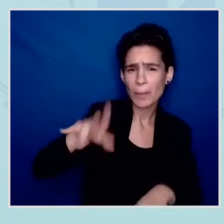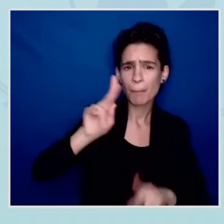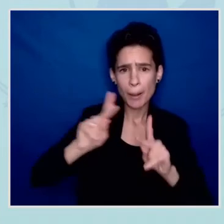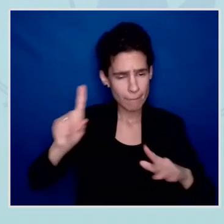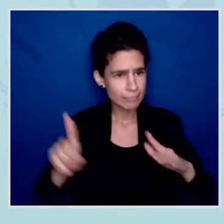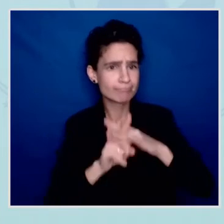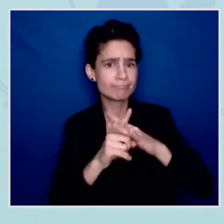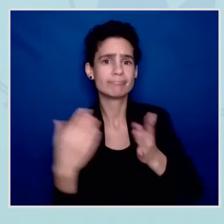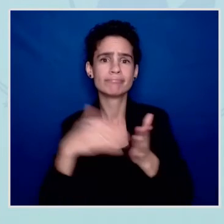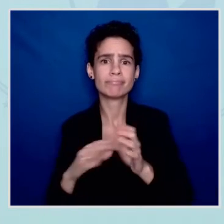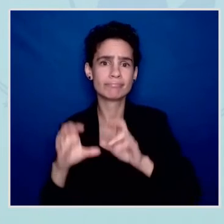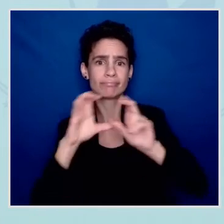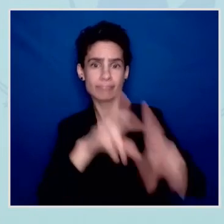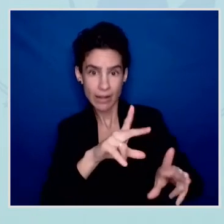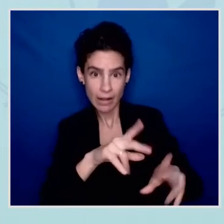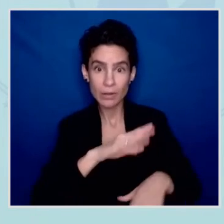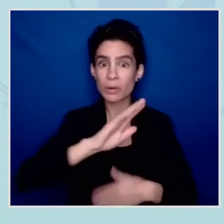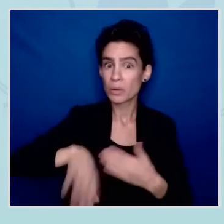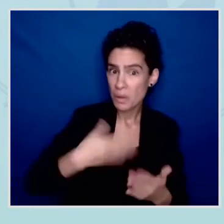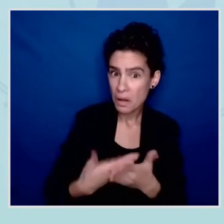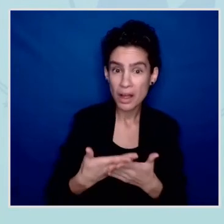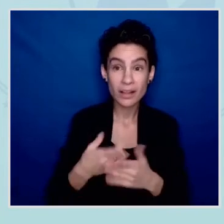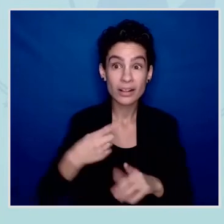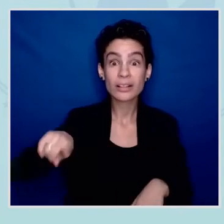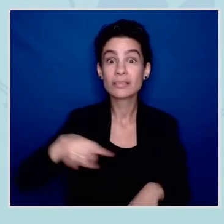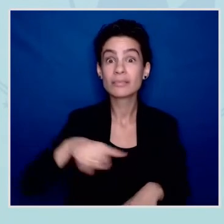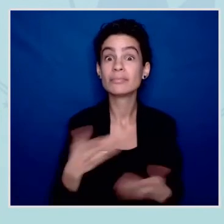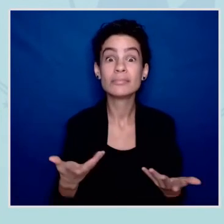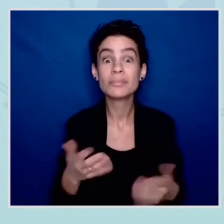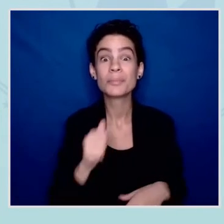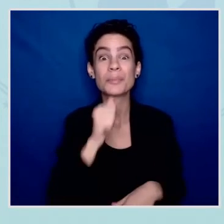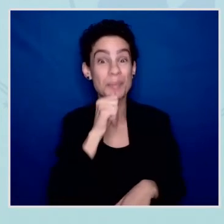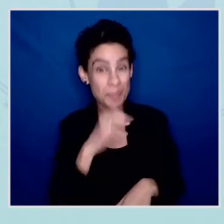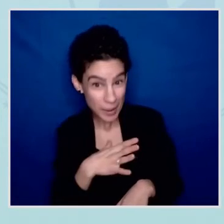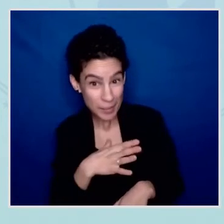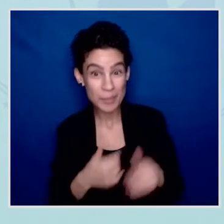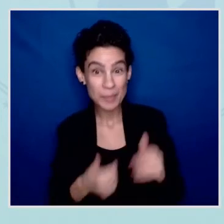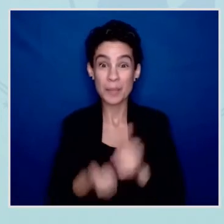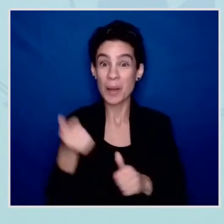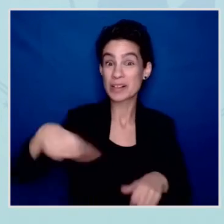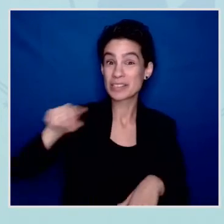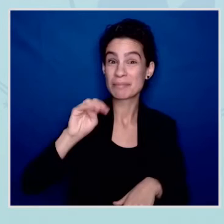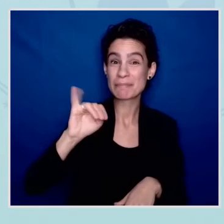DEPARTMENT, SO WE WENT OUT AND WE GOT AN OUTFIT TO COME IN AND WE SAID, FIND US SOME HIGH TECH